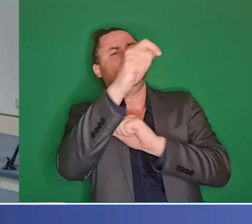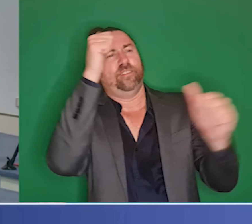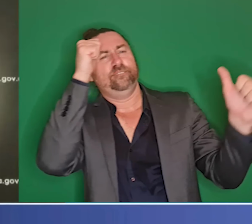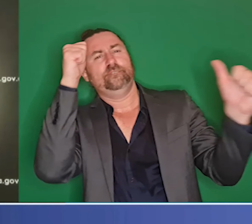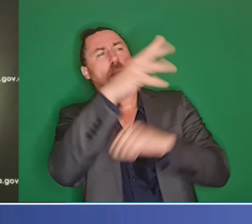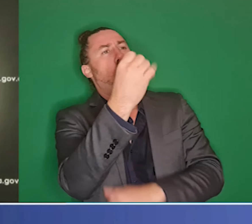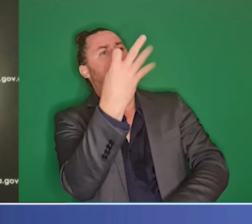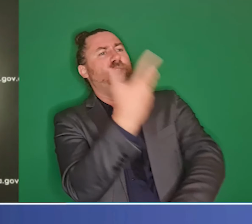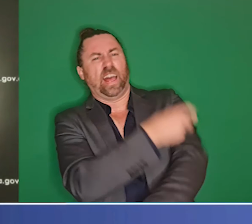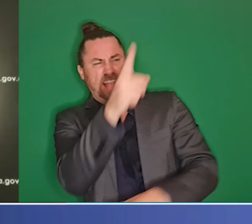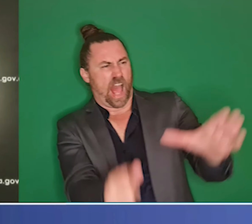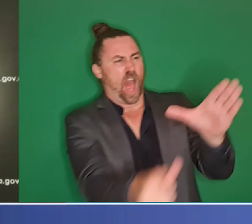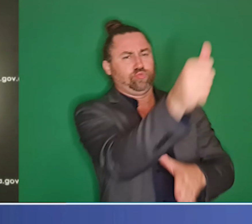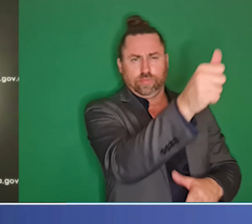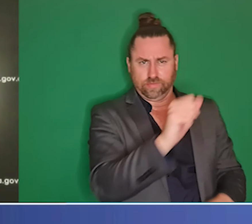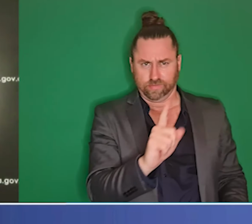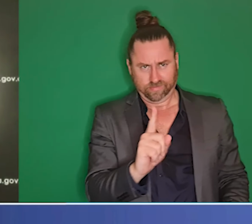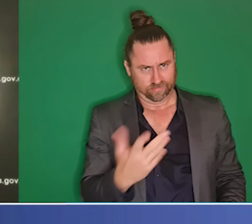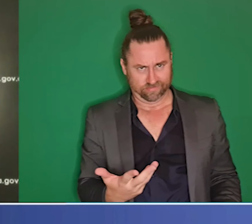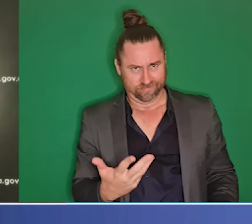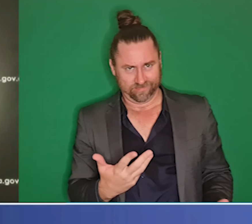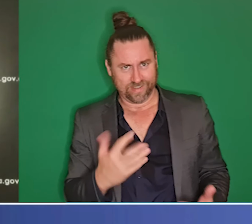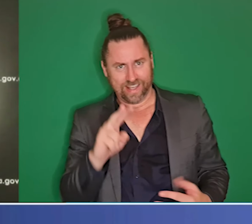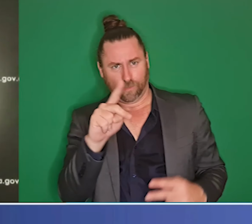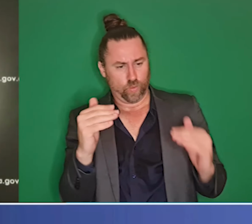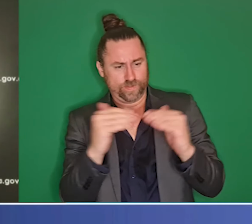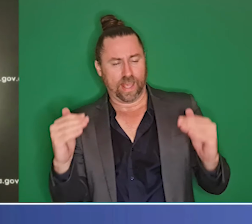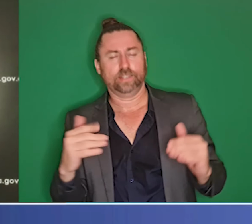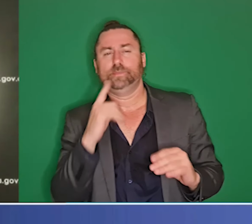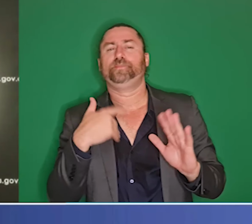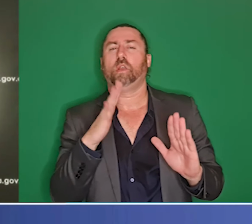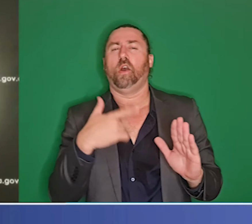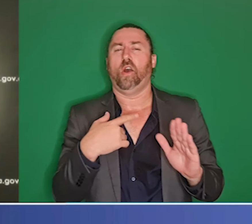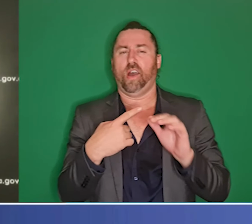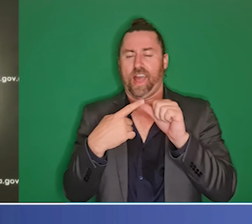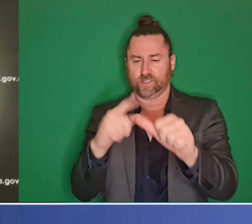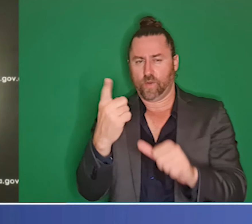Well, look, I'll just address that and then I'll let Paul deal with the other questions.